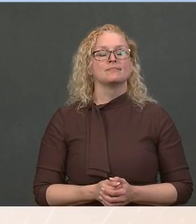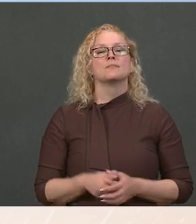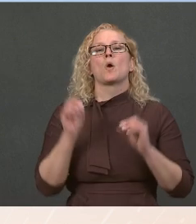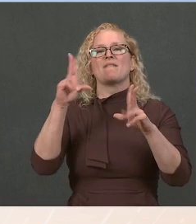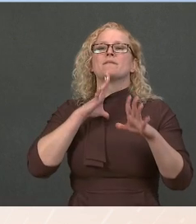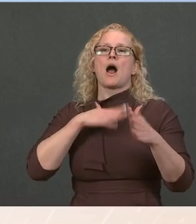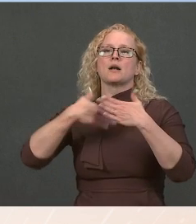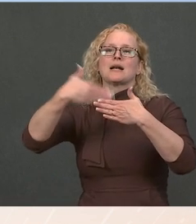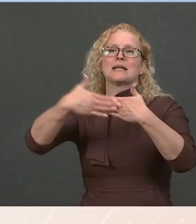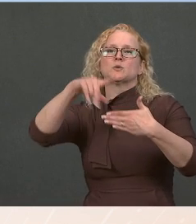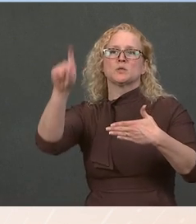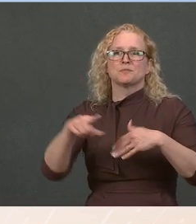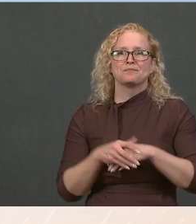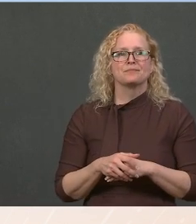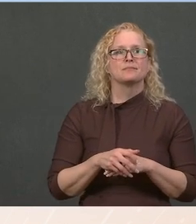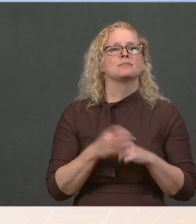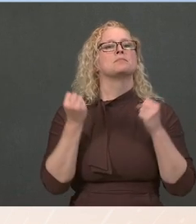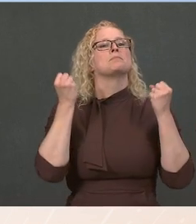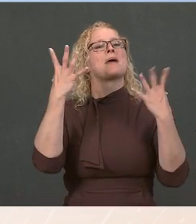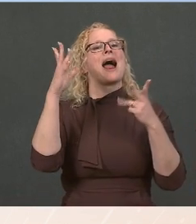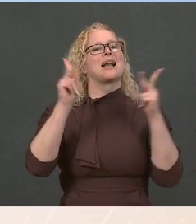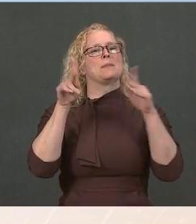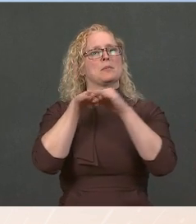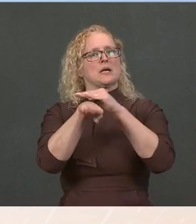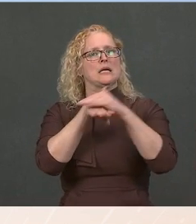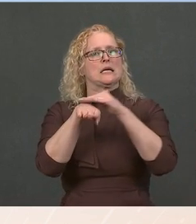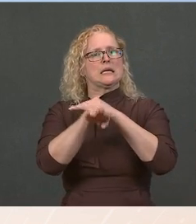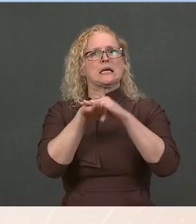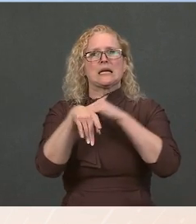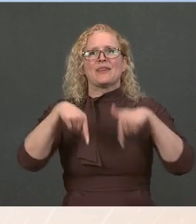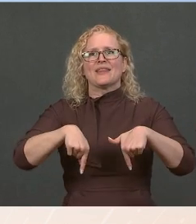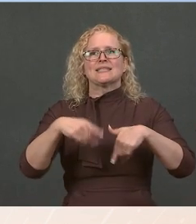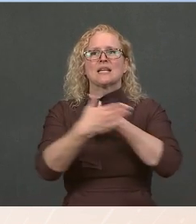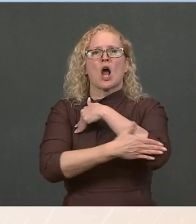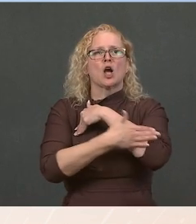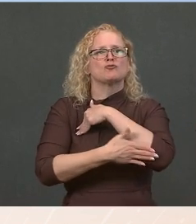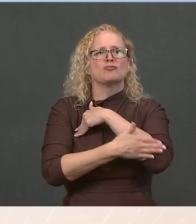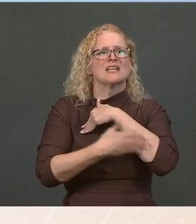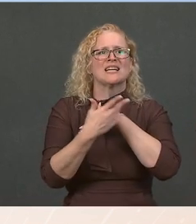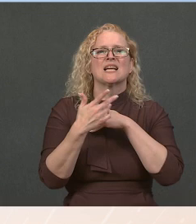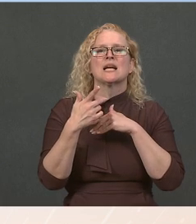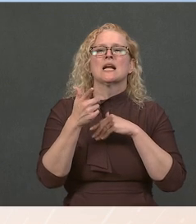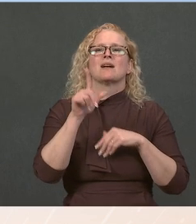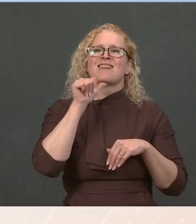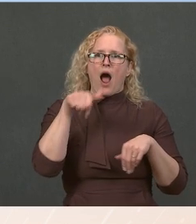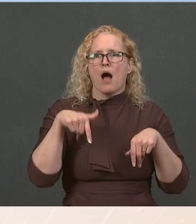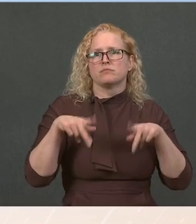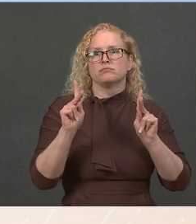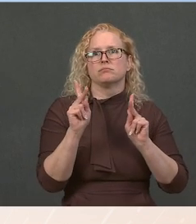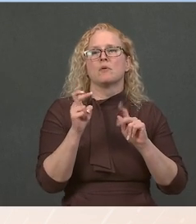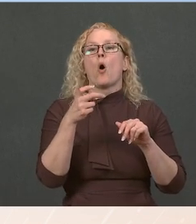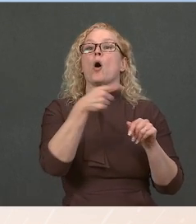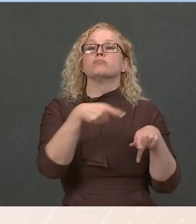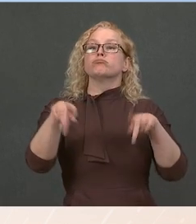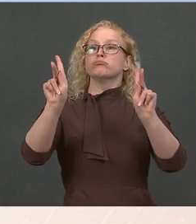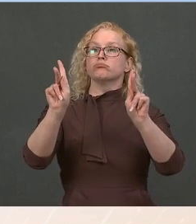Is there any kind of discussion about giving people who are coming here the right way money? Ms. Jean-Pierre: Why would -- I --